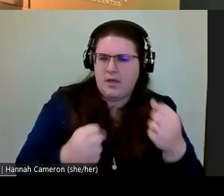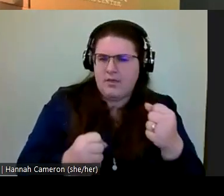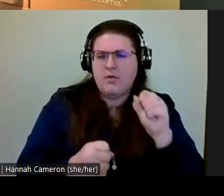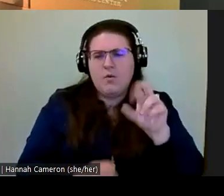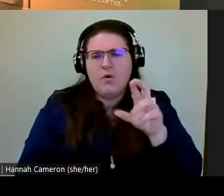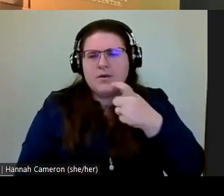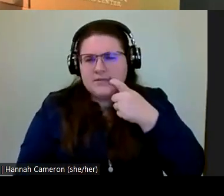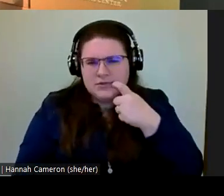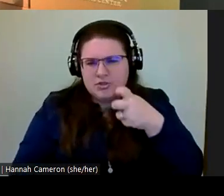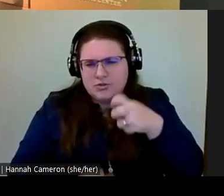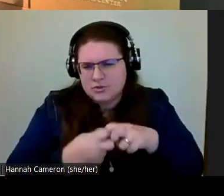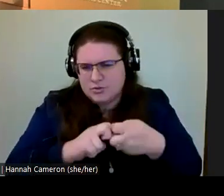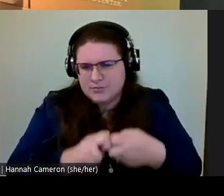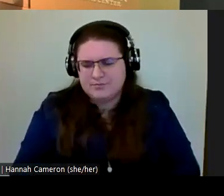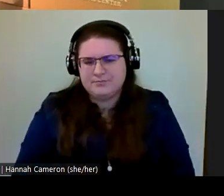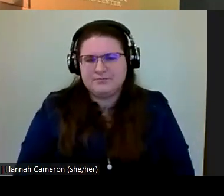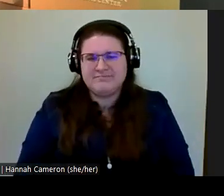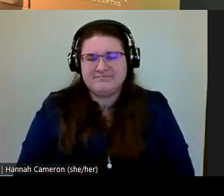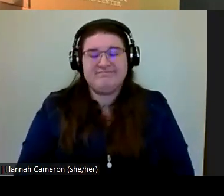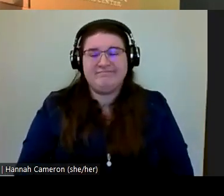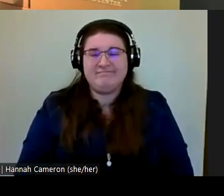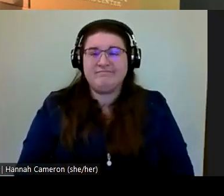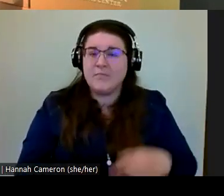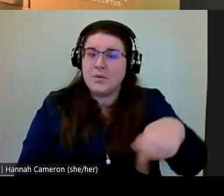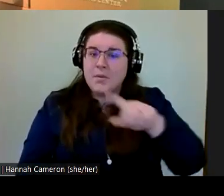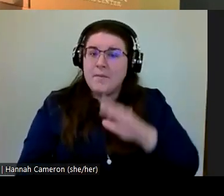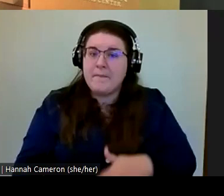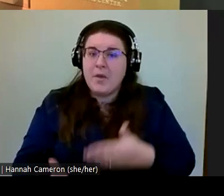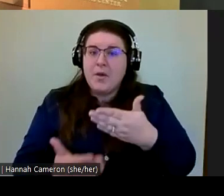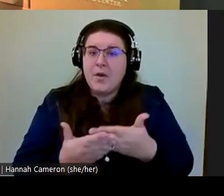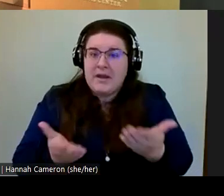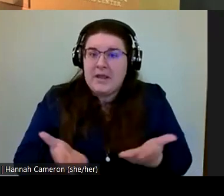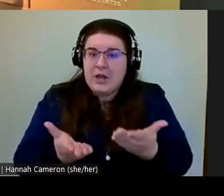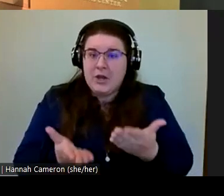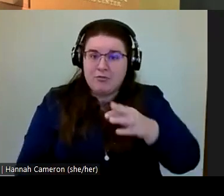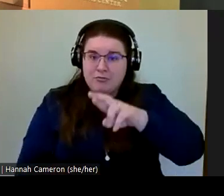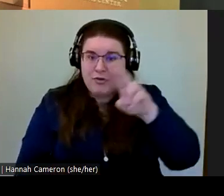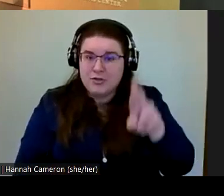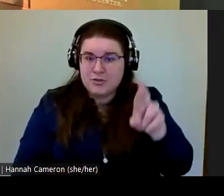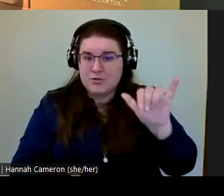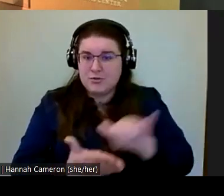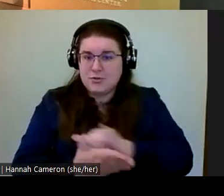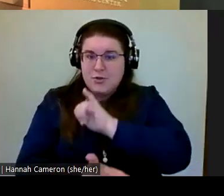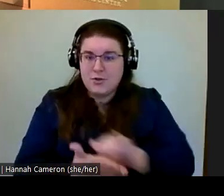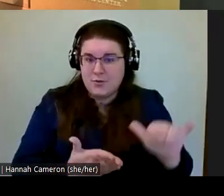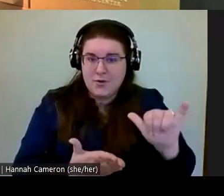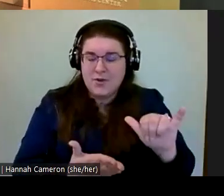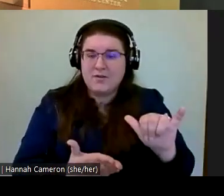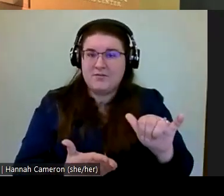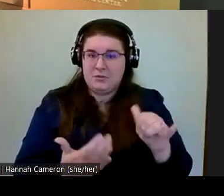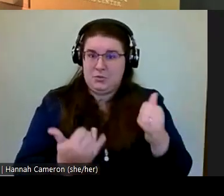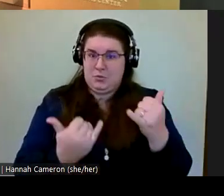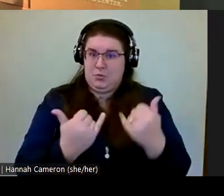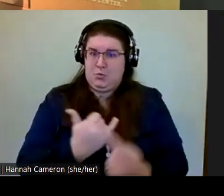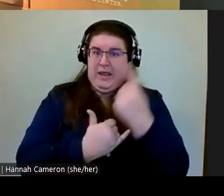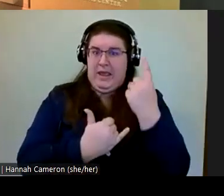if you're you know born here in Rochester uh New York um uh today uh and you're going to develop